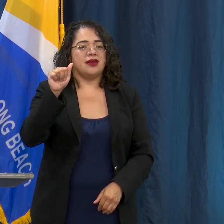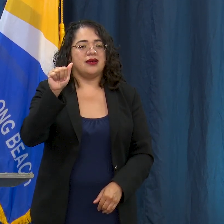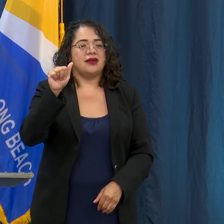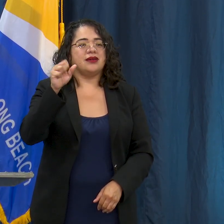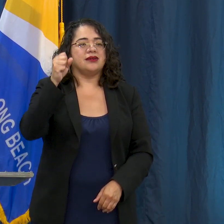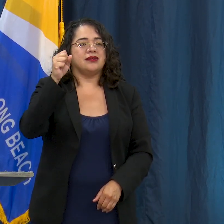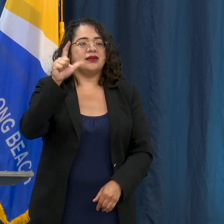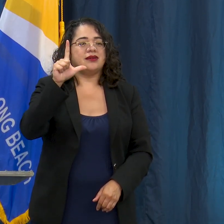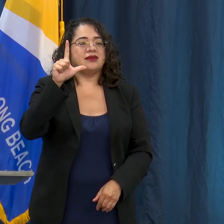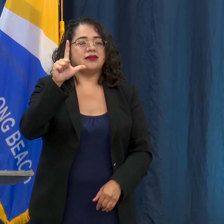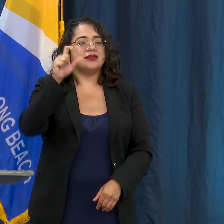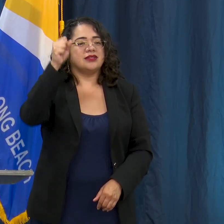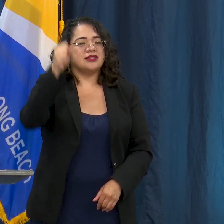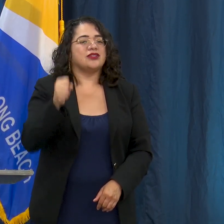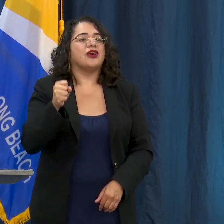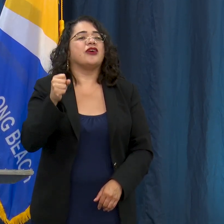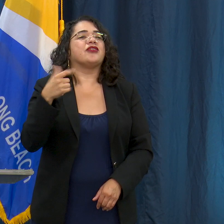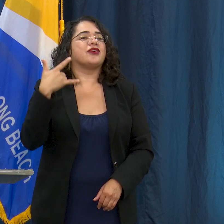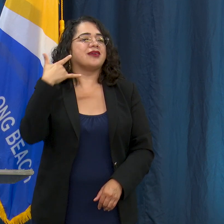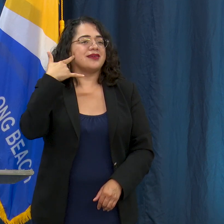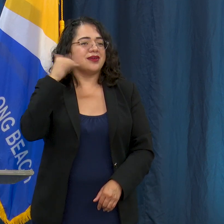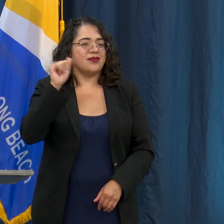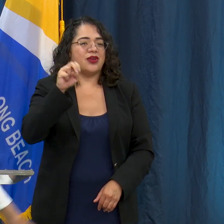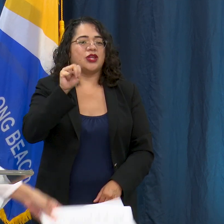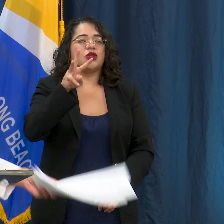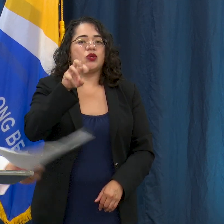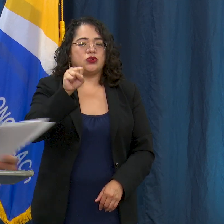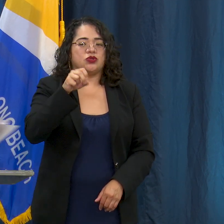personal threats have been received by several public health officials in